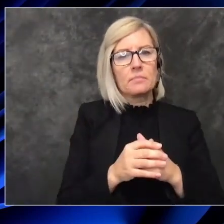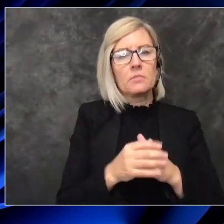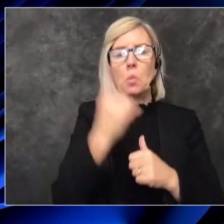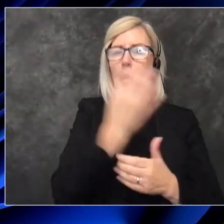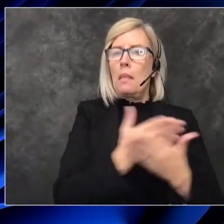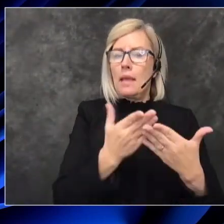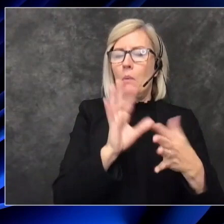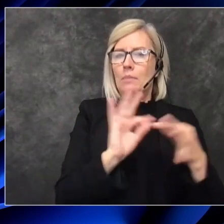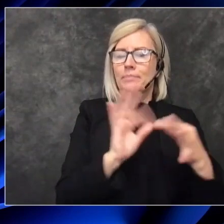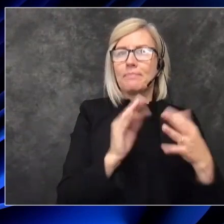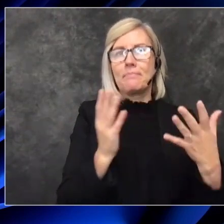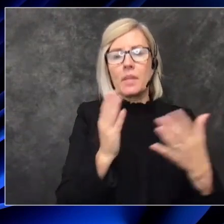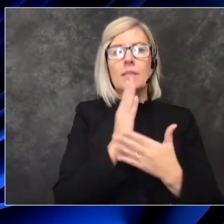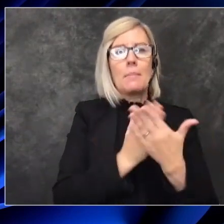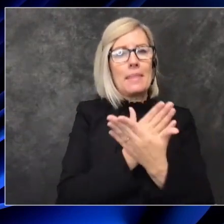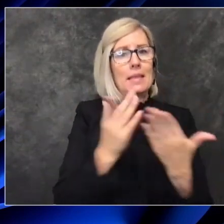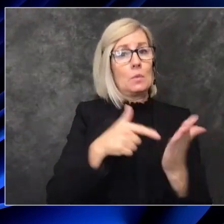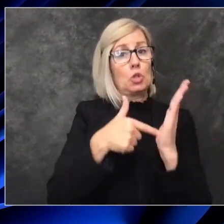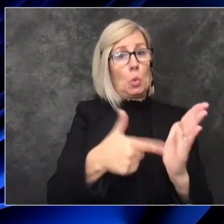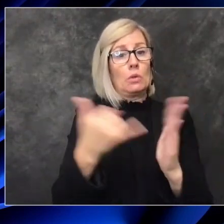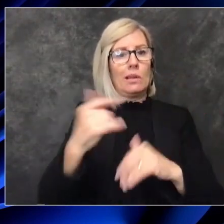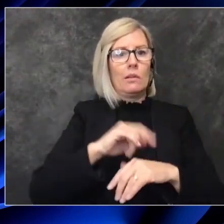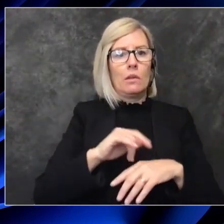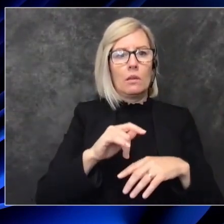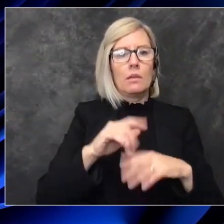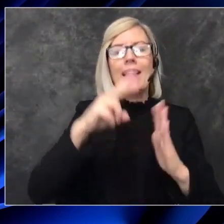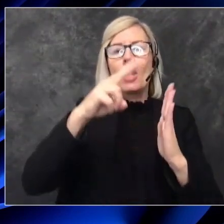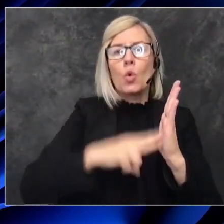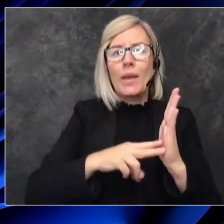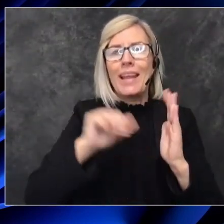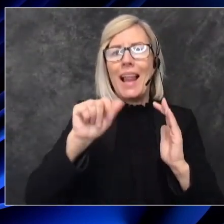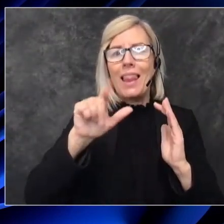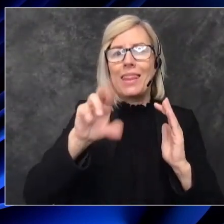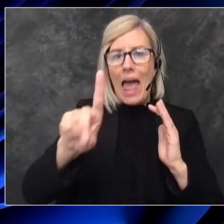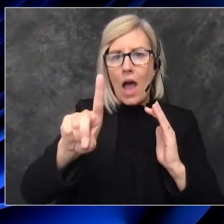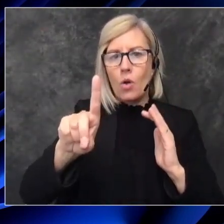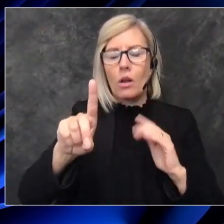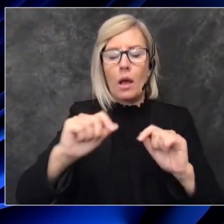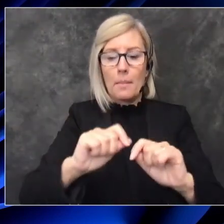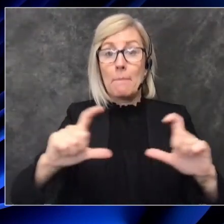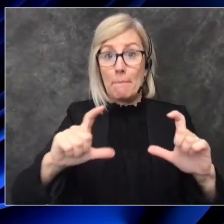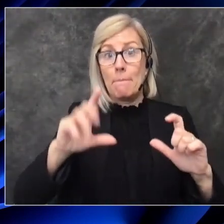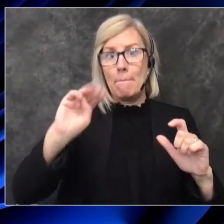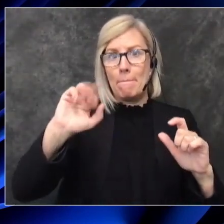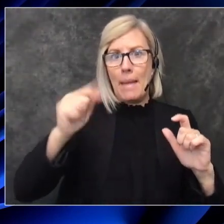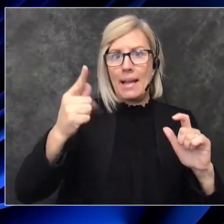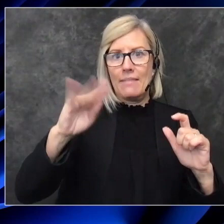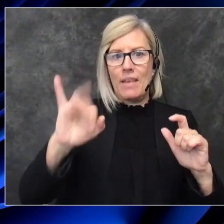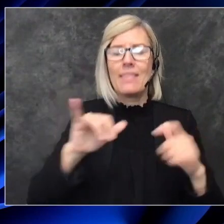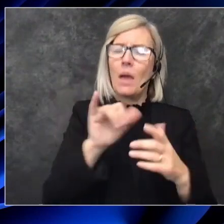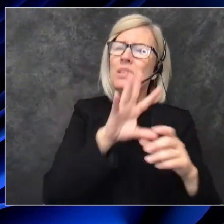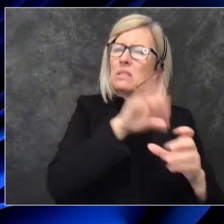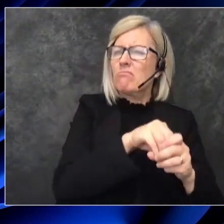things that we showed you today. So like the read aloud on magnify are things that came in in Windows 10, so some of the things we showed you